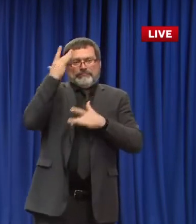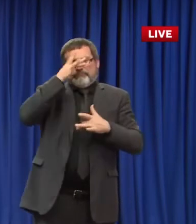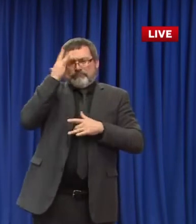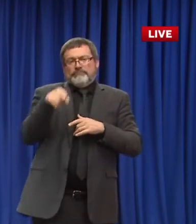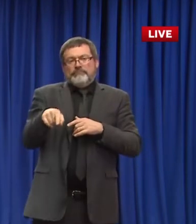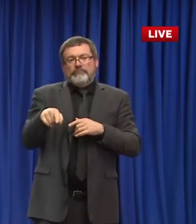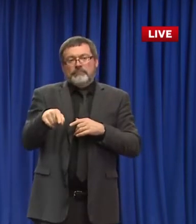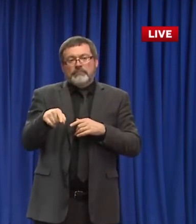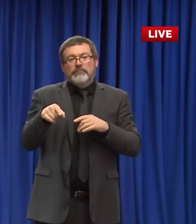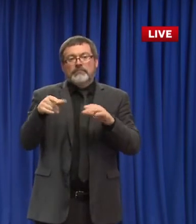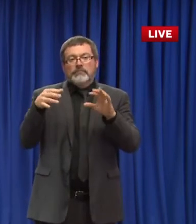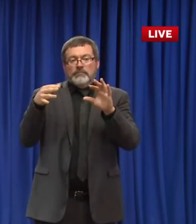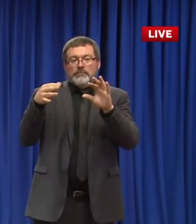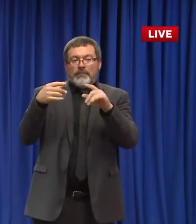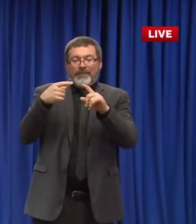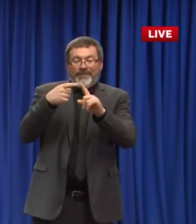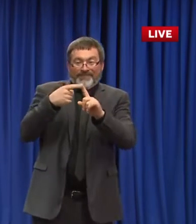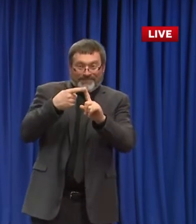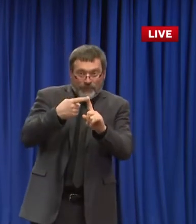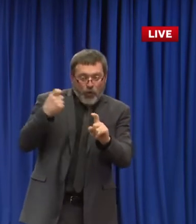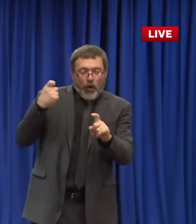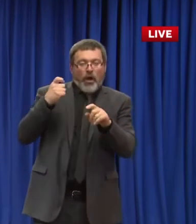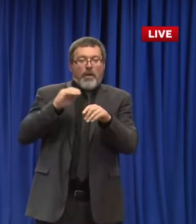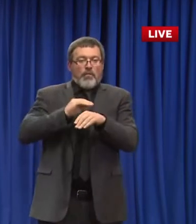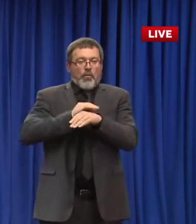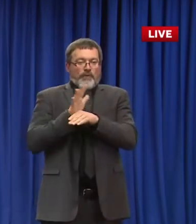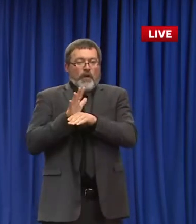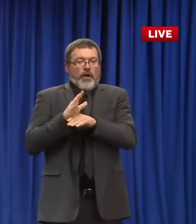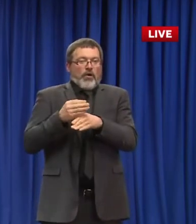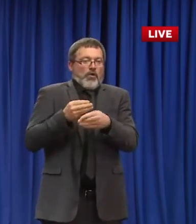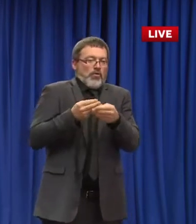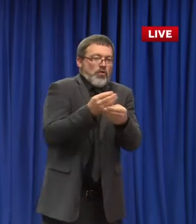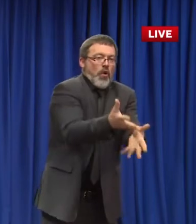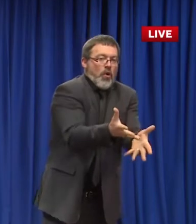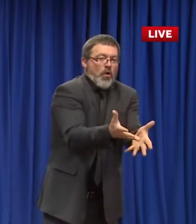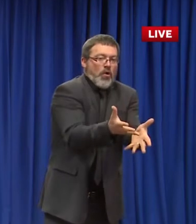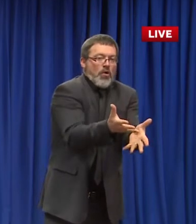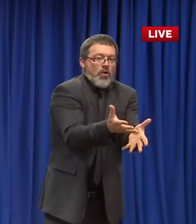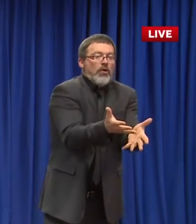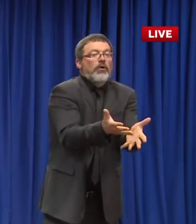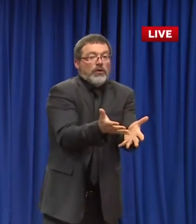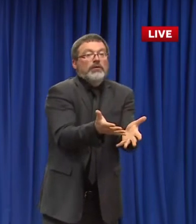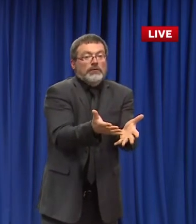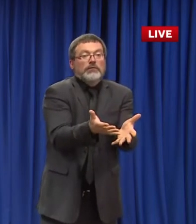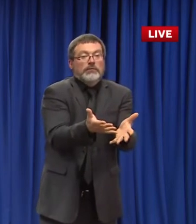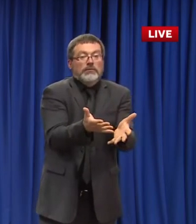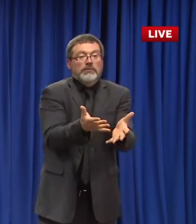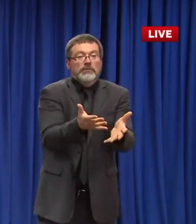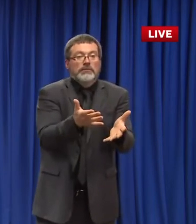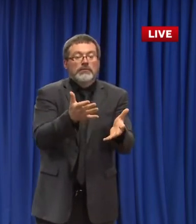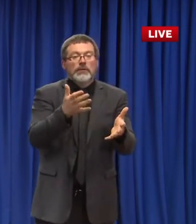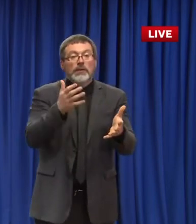WE BELIEVE THAT THIS SYNDROME IS LIKELY RELATED TO INFECTION WITH THE NOVEL CORONAVIRUS AND IT’S A PRETTY HETEROGENEOUS SYNDROME.